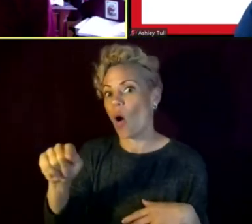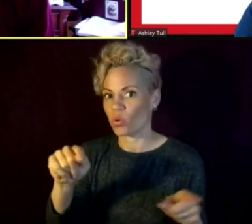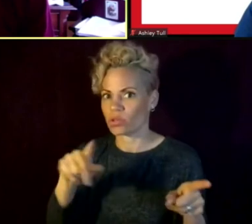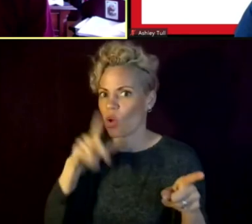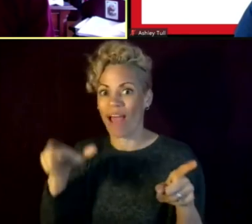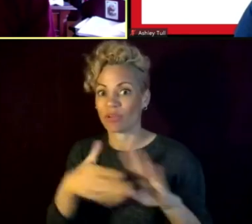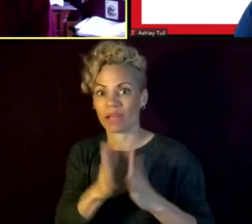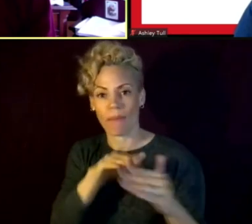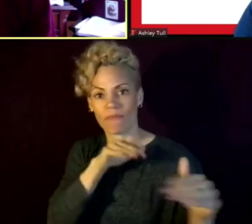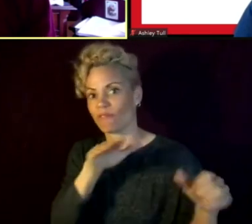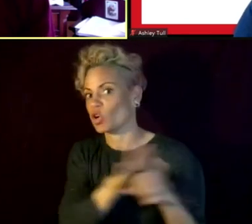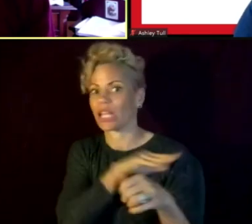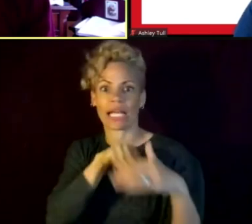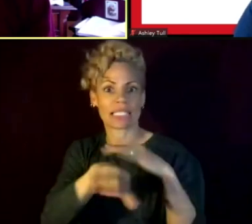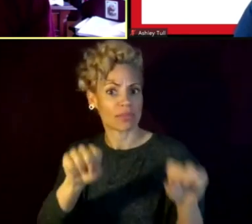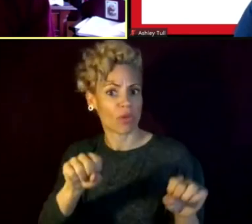because I think it comes down to